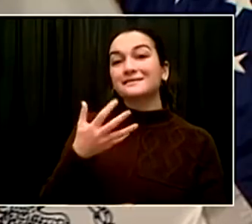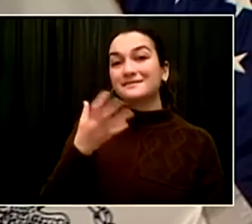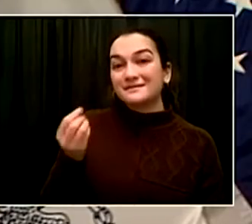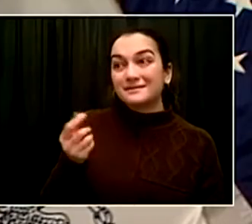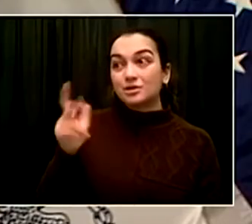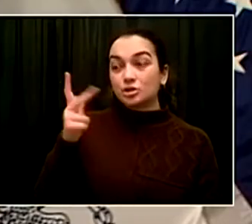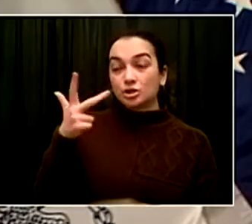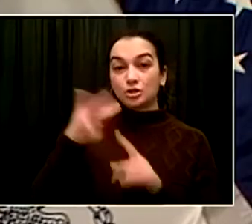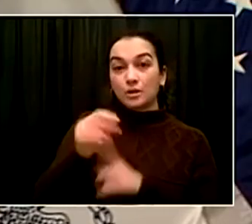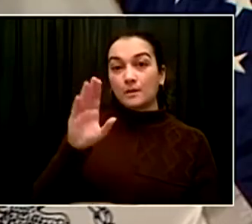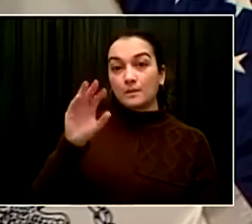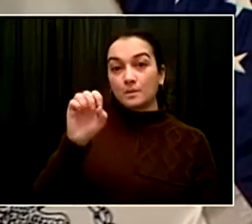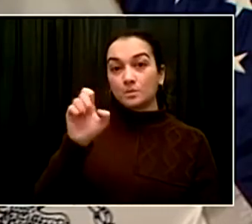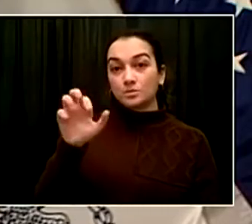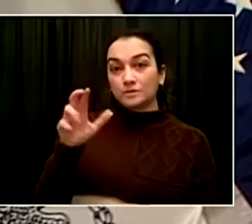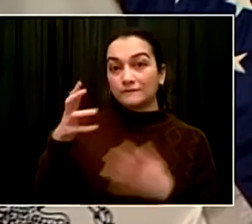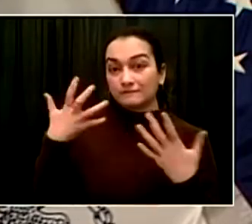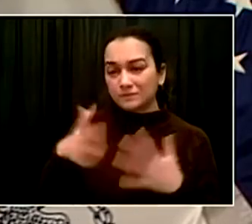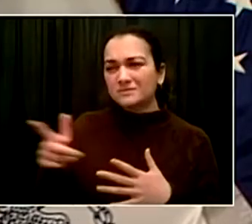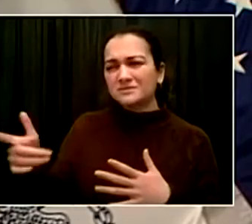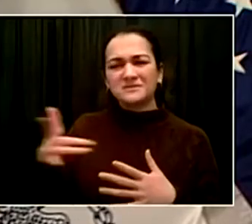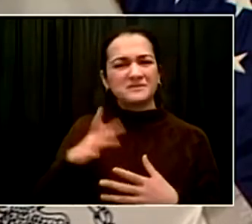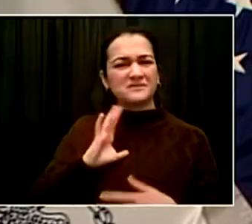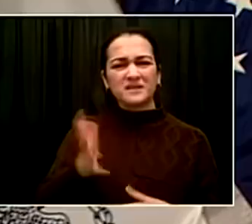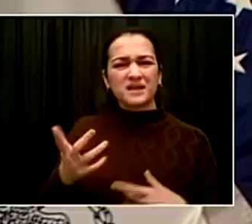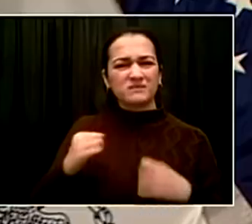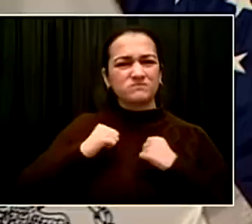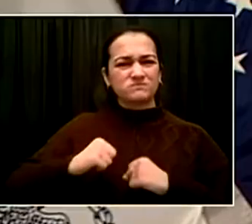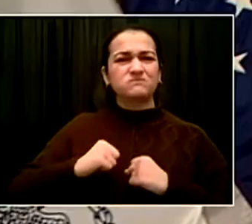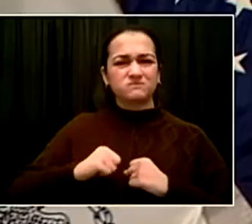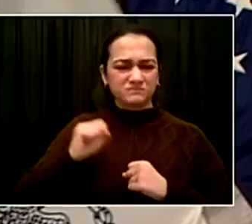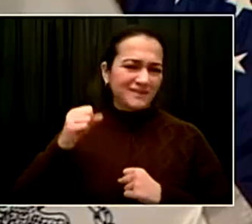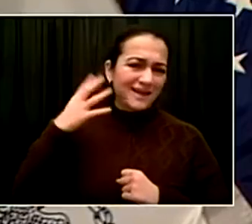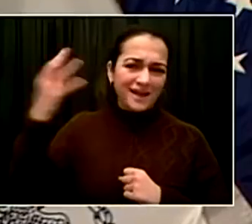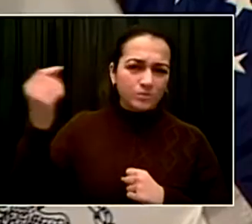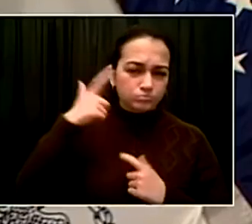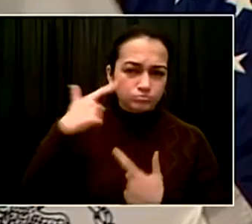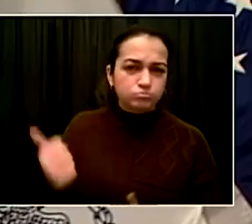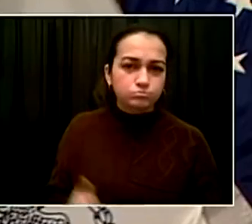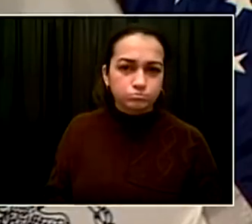DISCUSSION. IF YOU'RE VACCINATED AND GOT THE BOOSTER SHOT, YOUR LEVEL OF